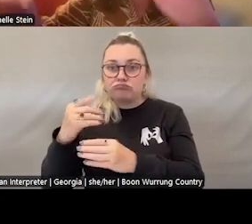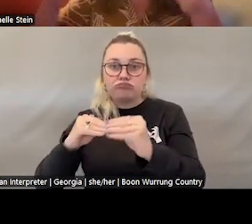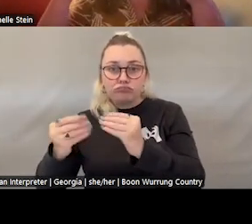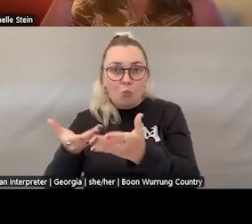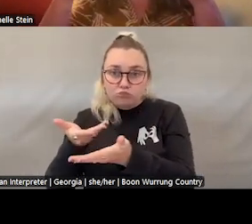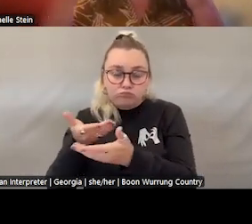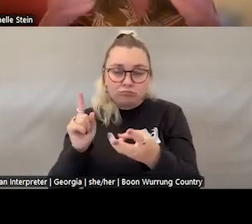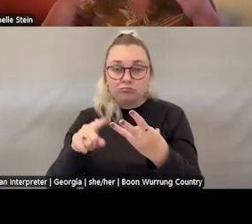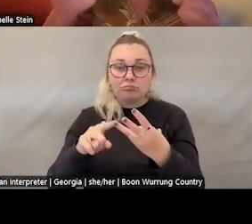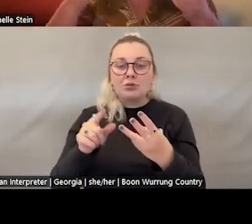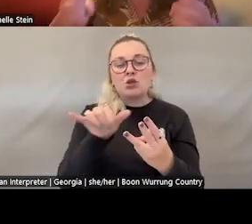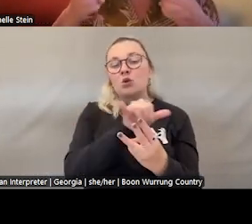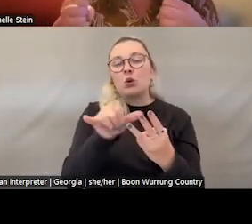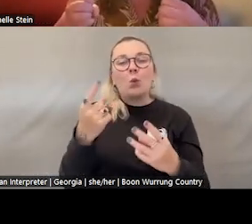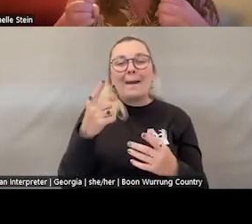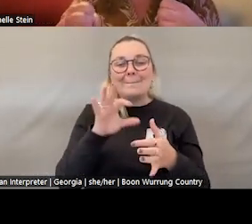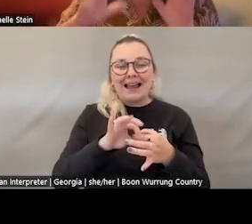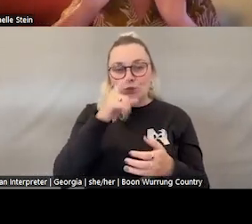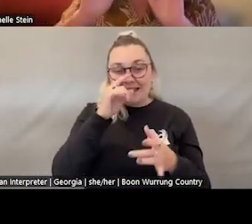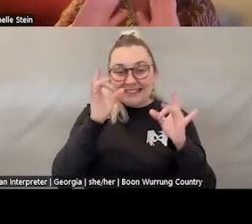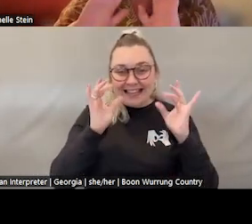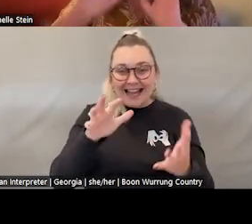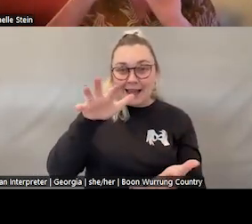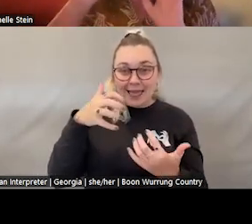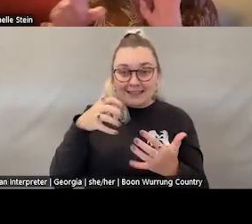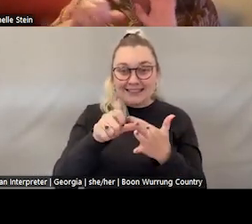what is one place where you could start collecting? I will give you a couple of